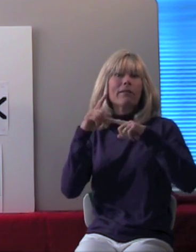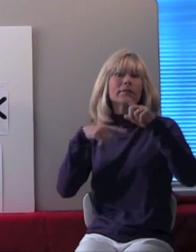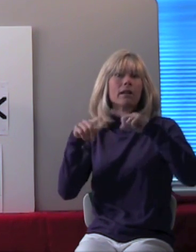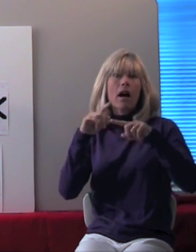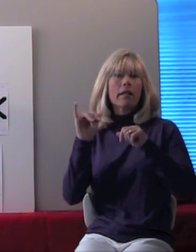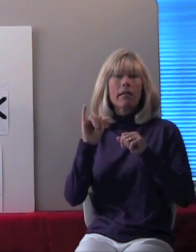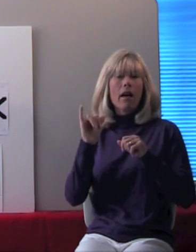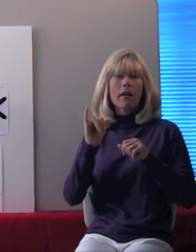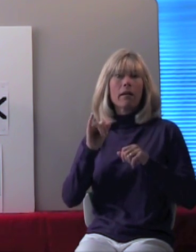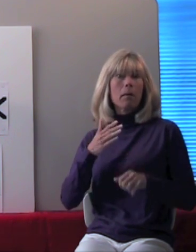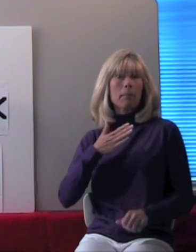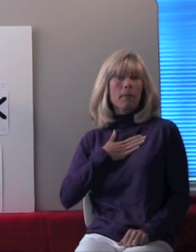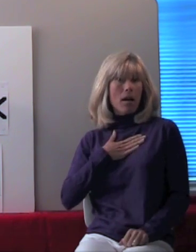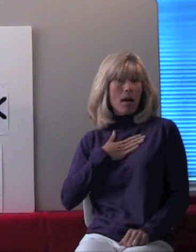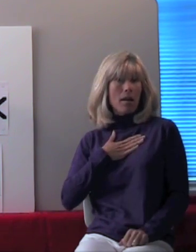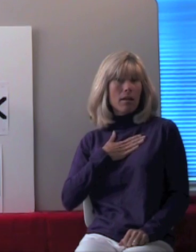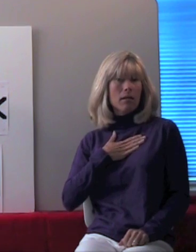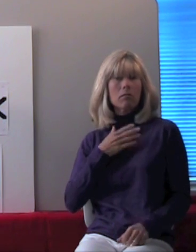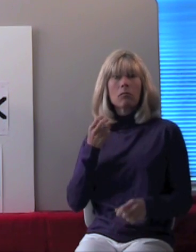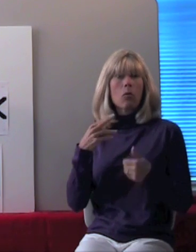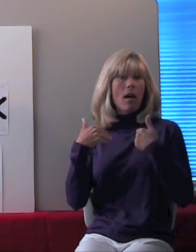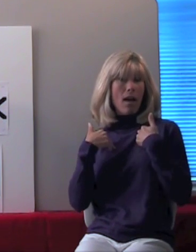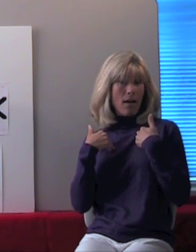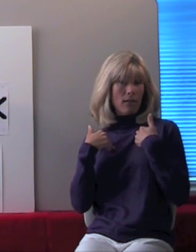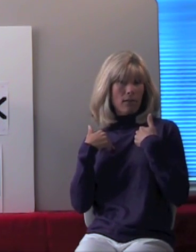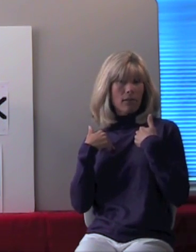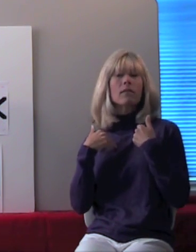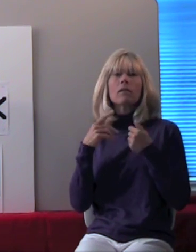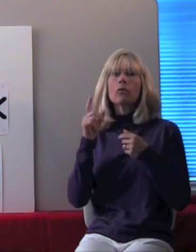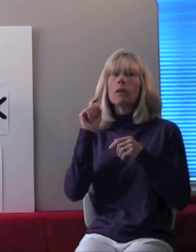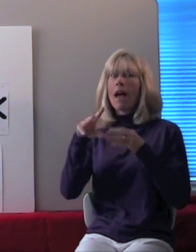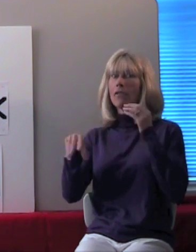have a sign like MY or HAVE,